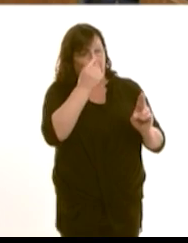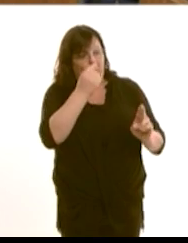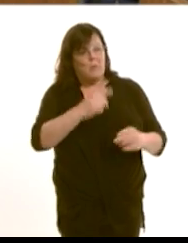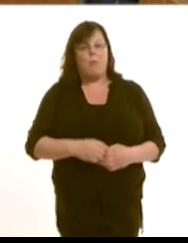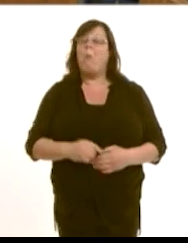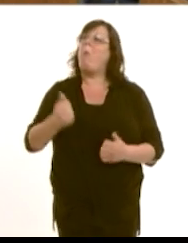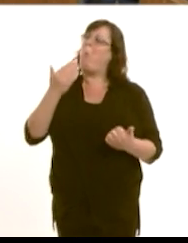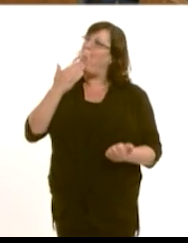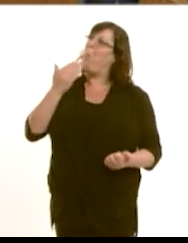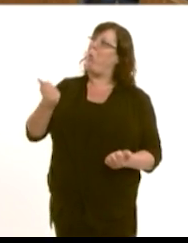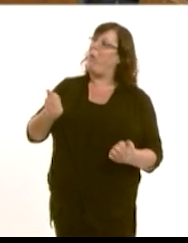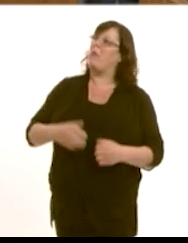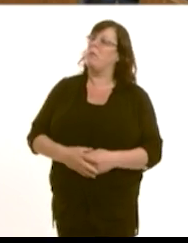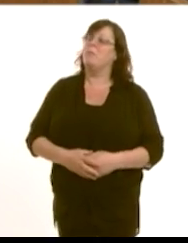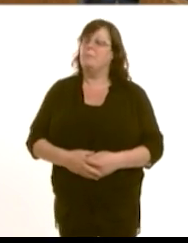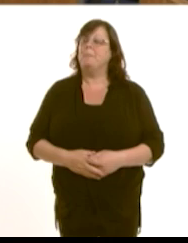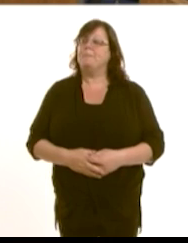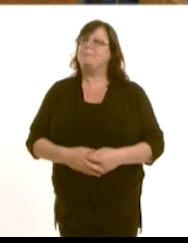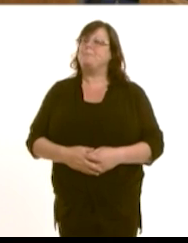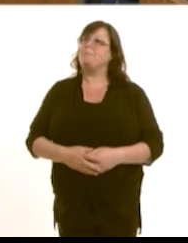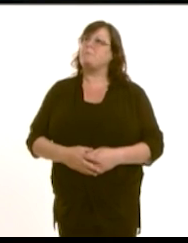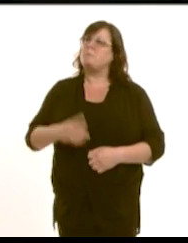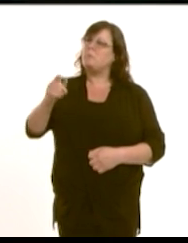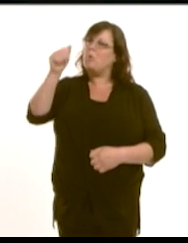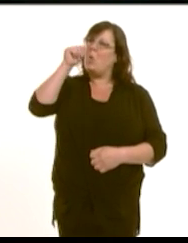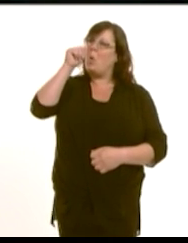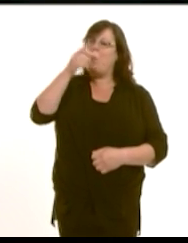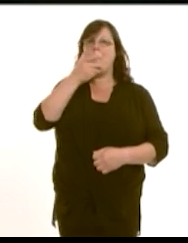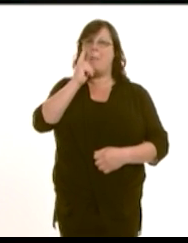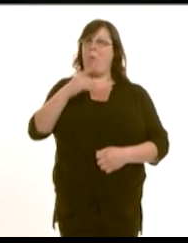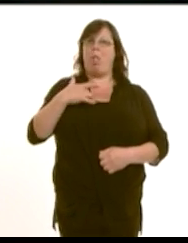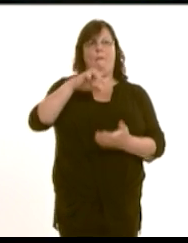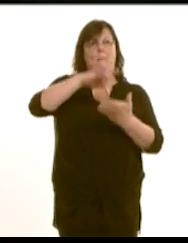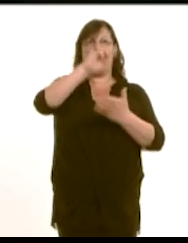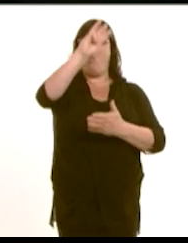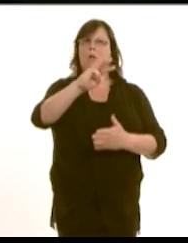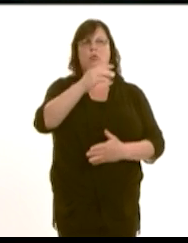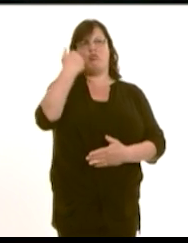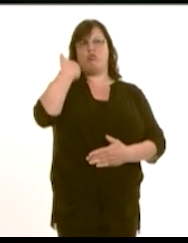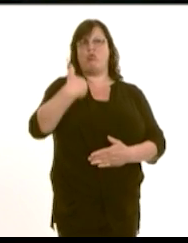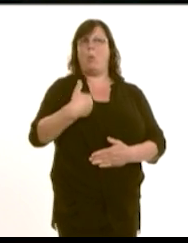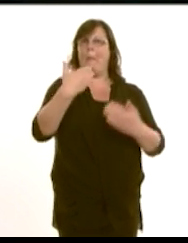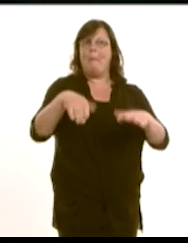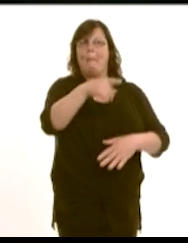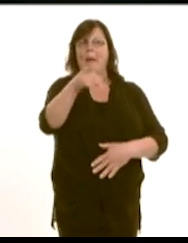I welcome that answer in that case, First Minister. You may be aware that stroke patients in mid Wales are no longer able to access special